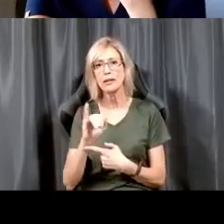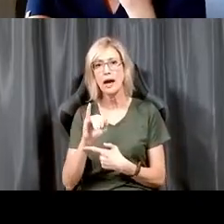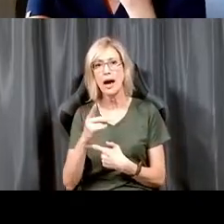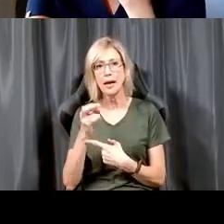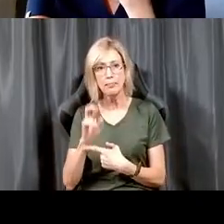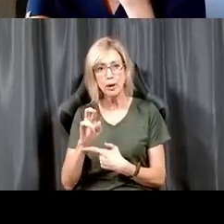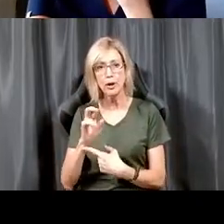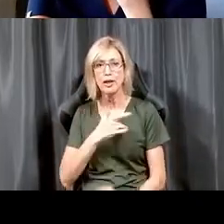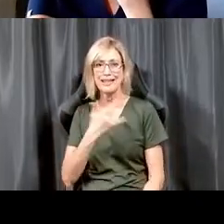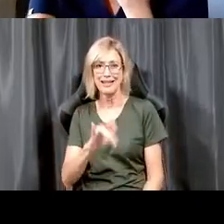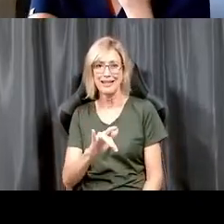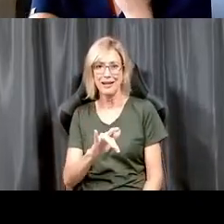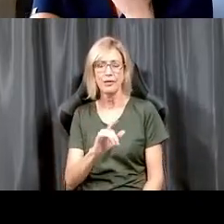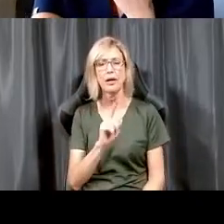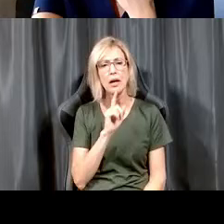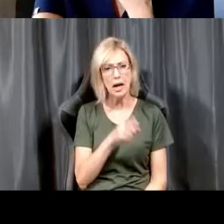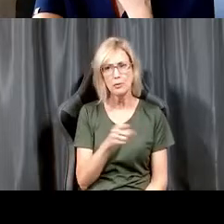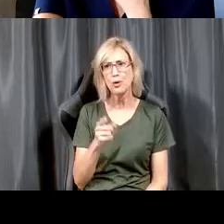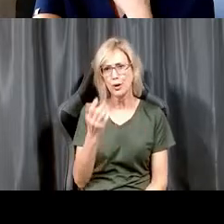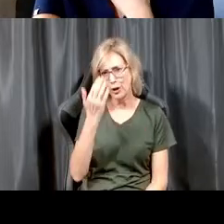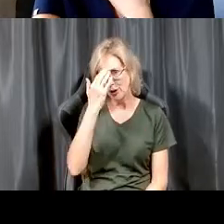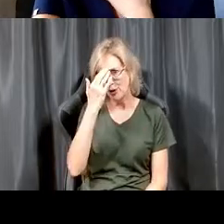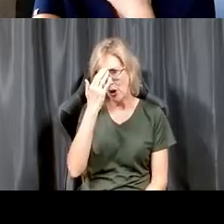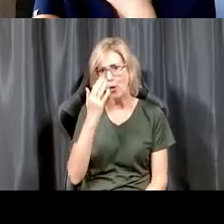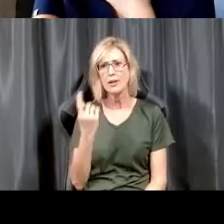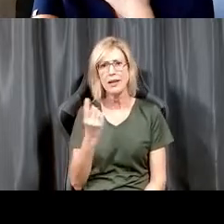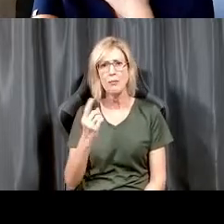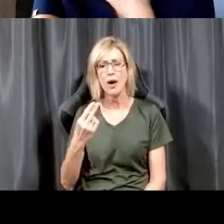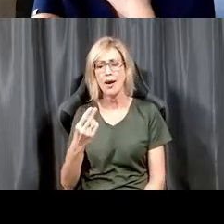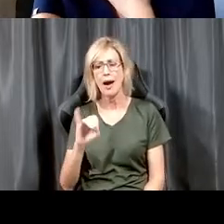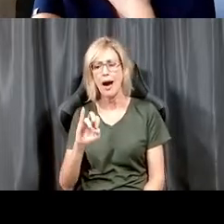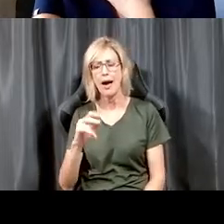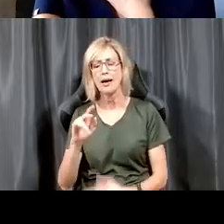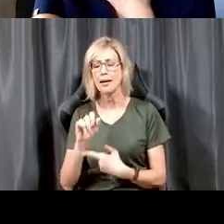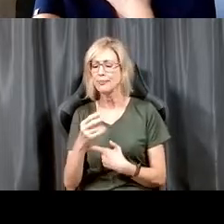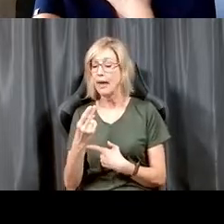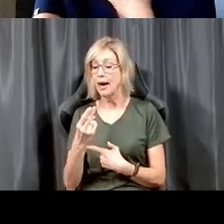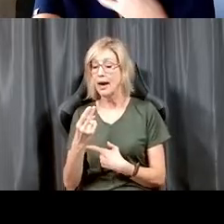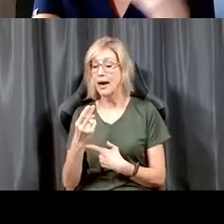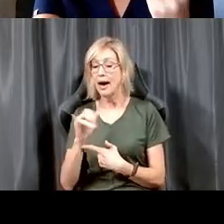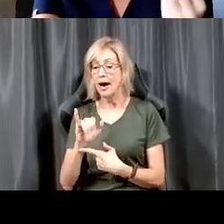I'm sure all you know a child who has a hypersensitivity to taste.